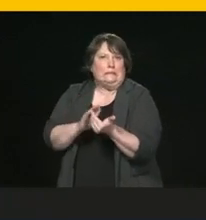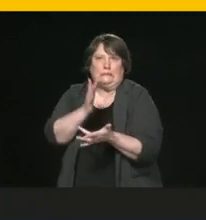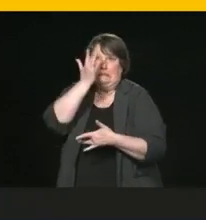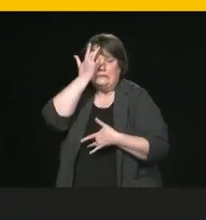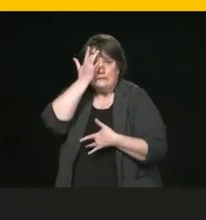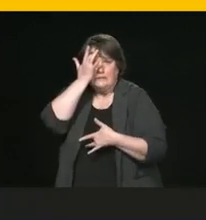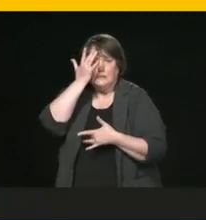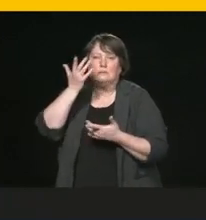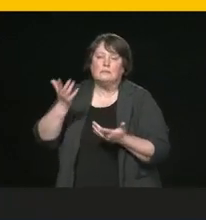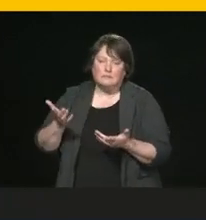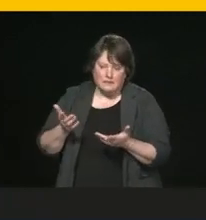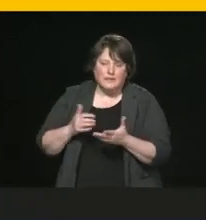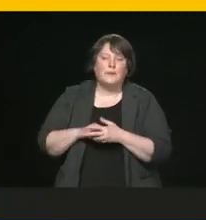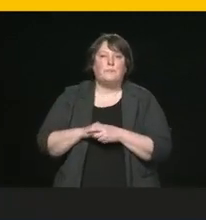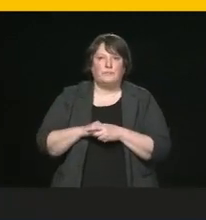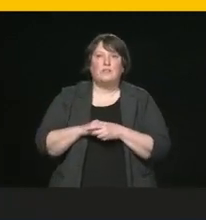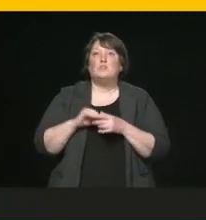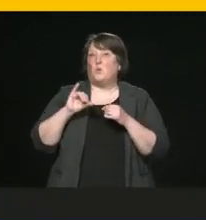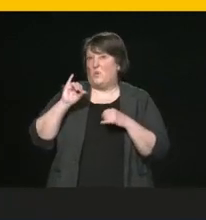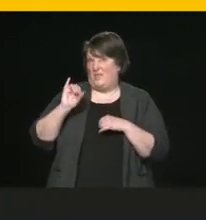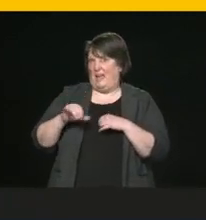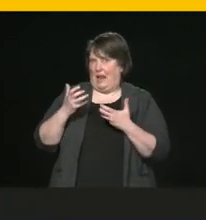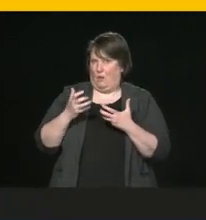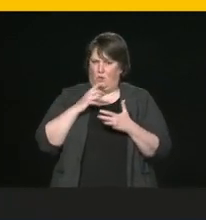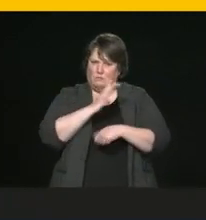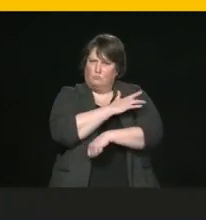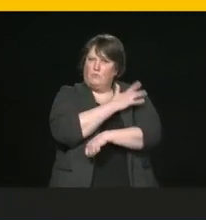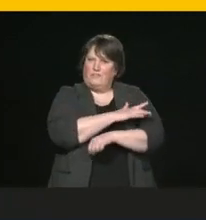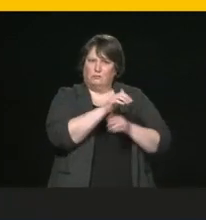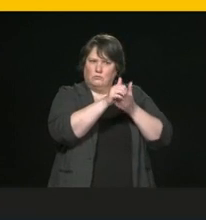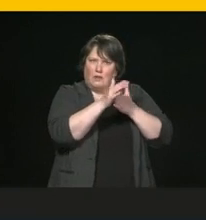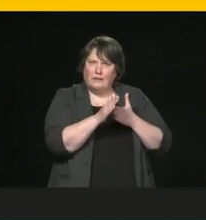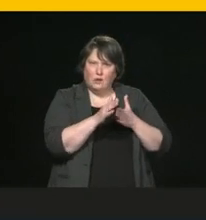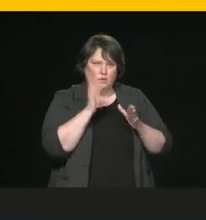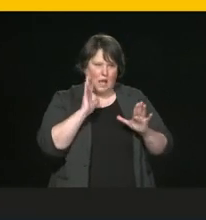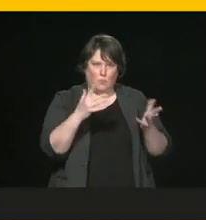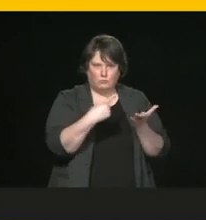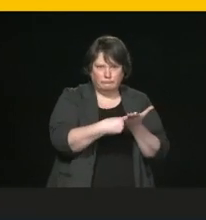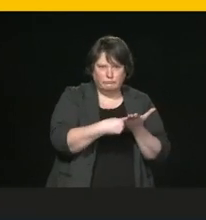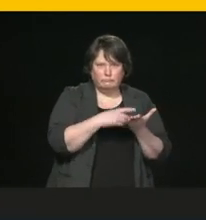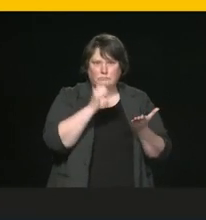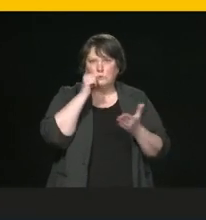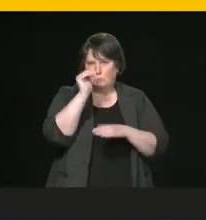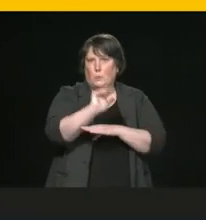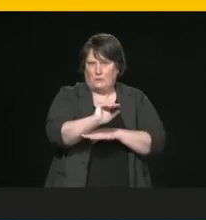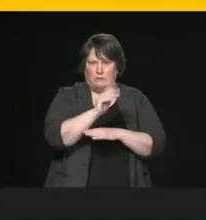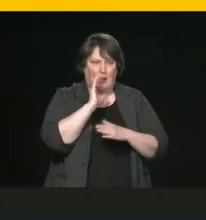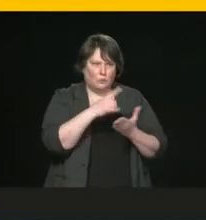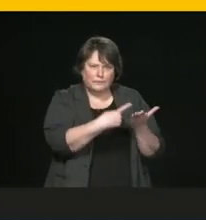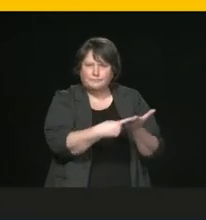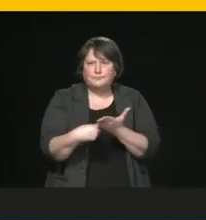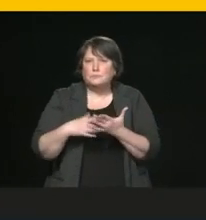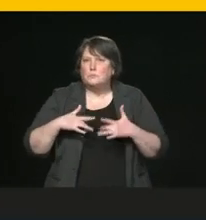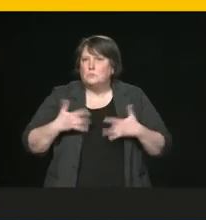ARE PARTICULARLY VULNERABLE TO COVID-19. THIS IS SOMETHING THAT I WANT TO ADDRESS WITH THE PREMIERS